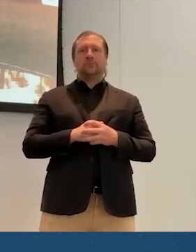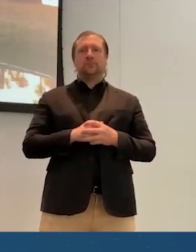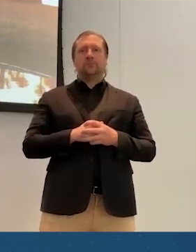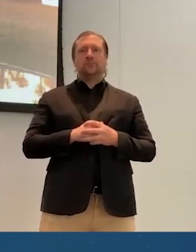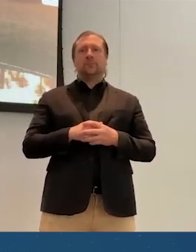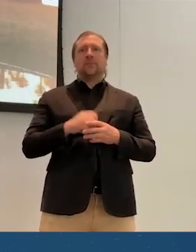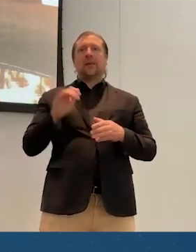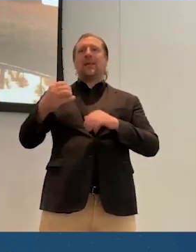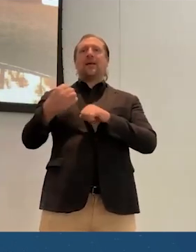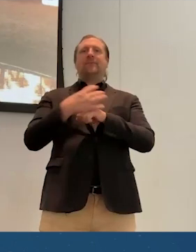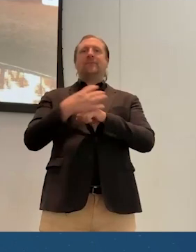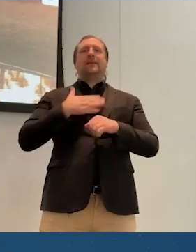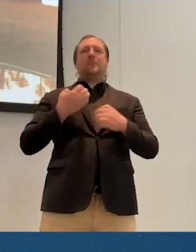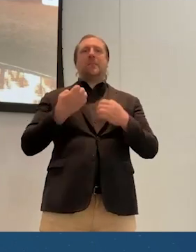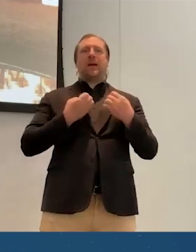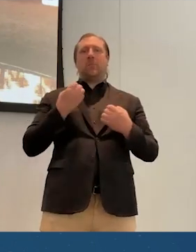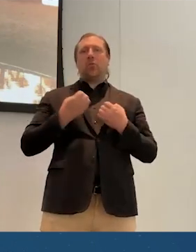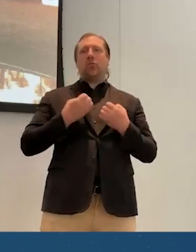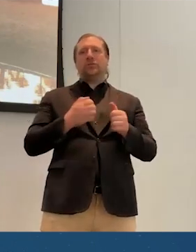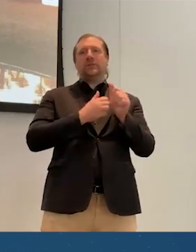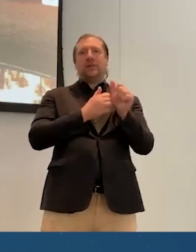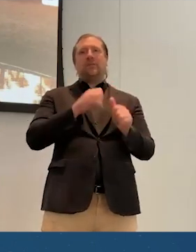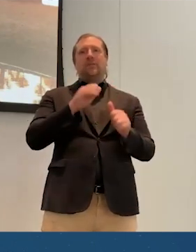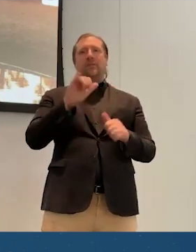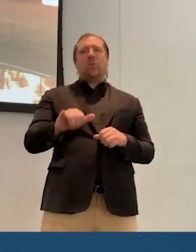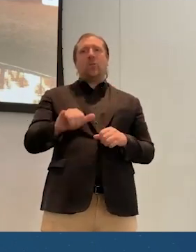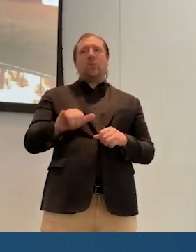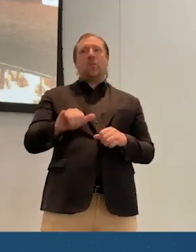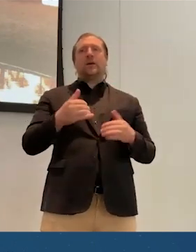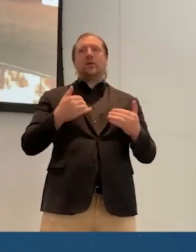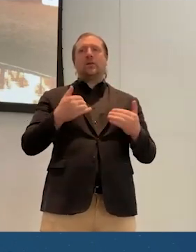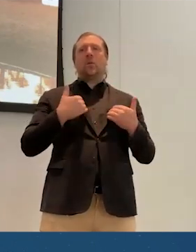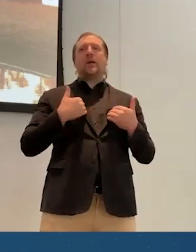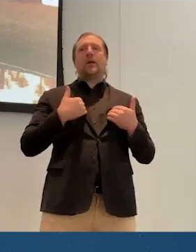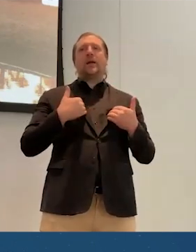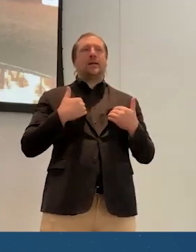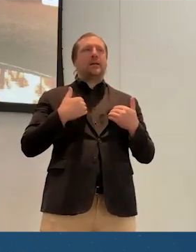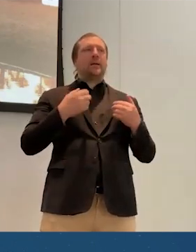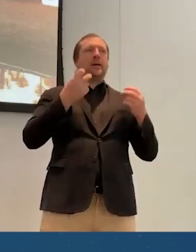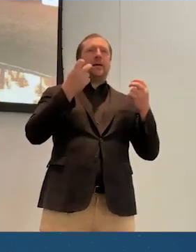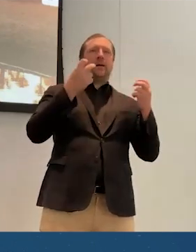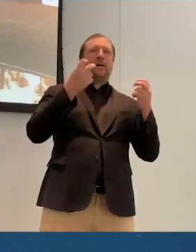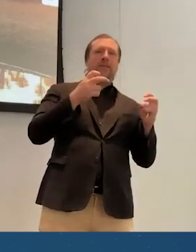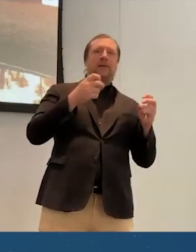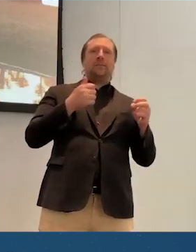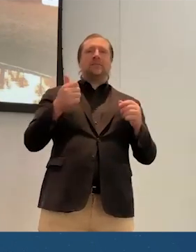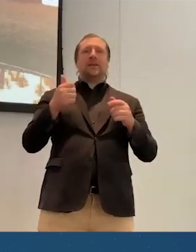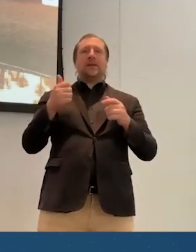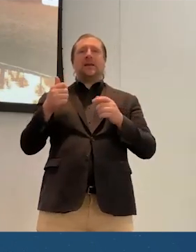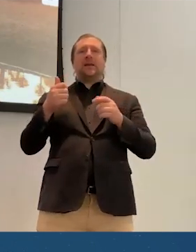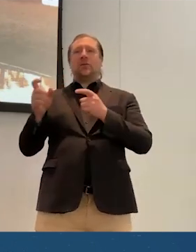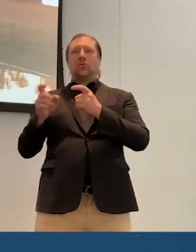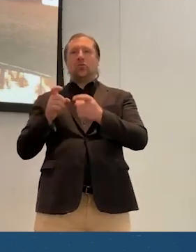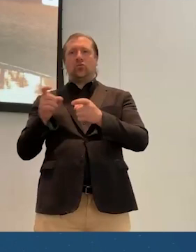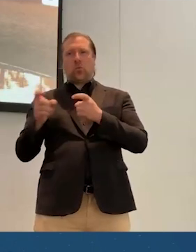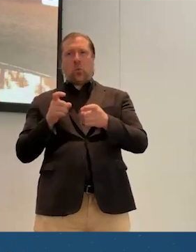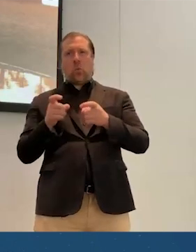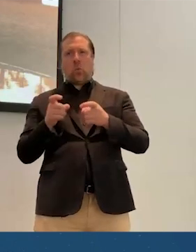And following that, there were themes around agency and control and the embodiment and presence, which